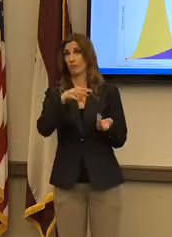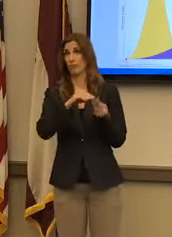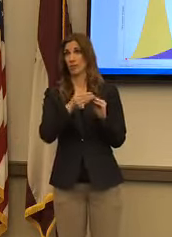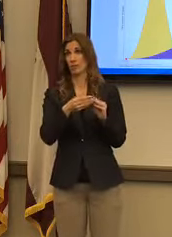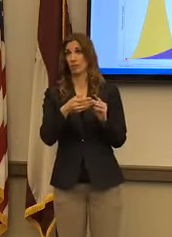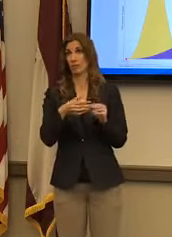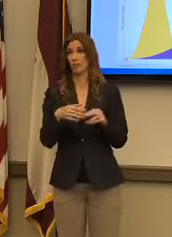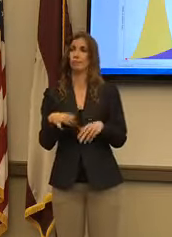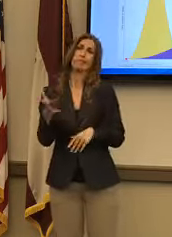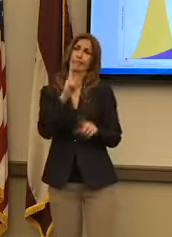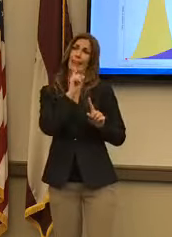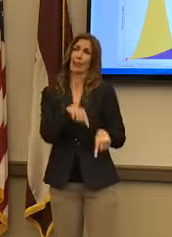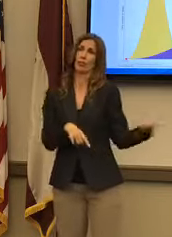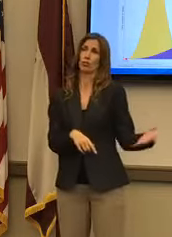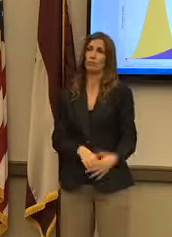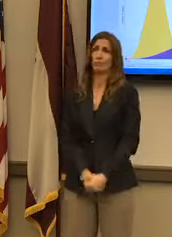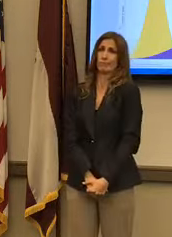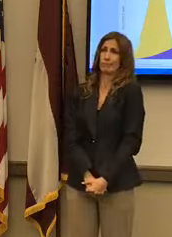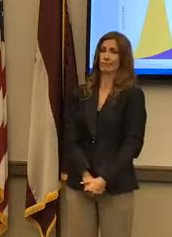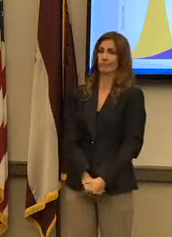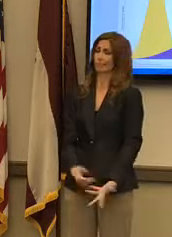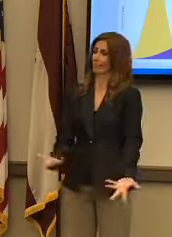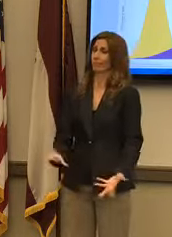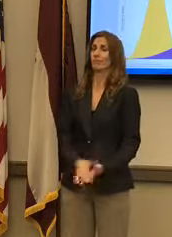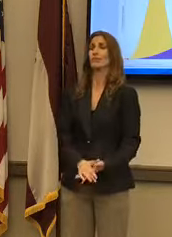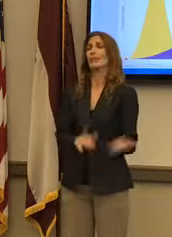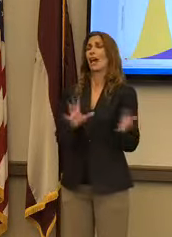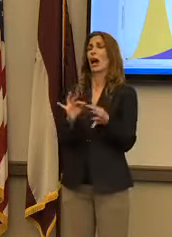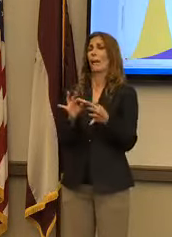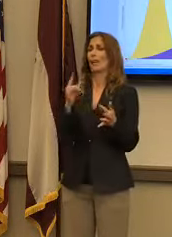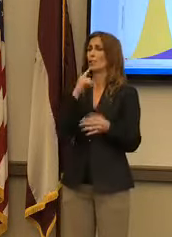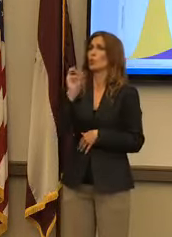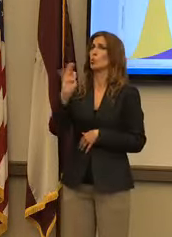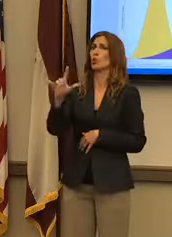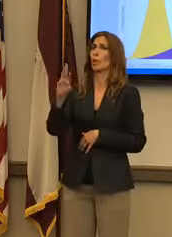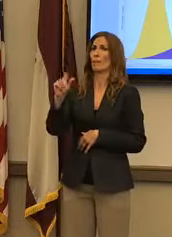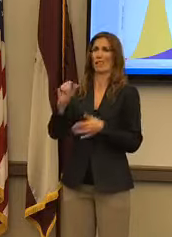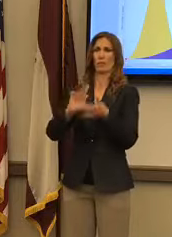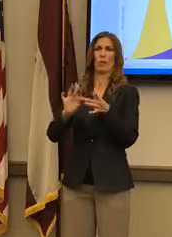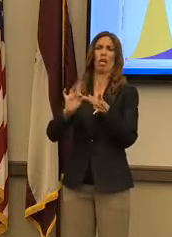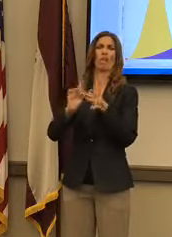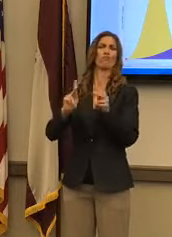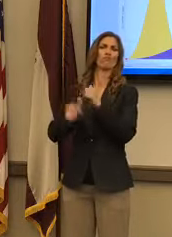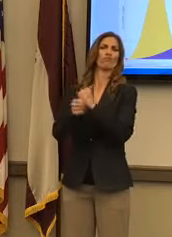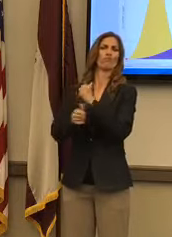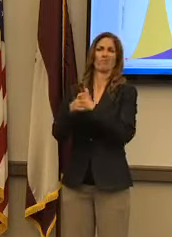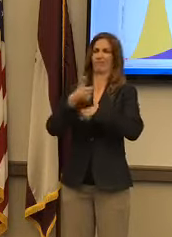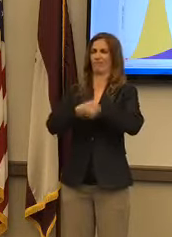[Commissioner] there's there's the answer the question is there was a comment that there's a social media thread that this is all the long-term care facilities fault